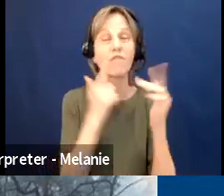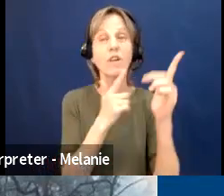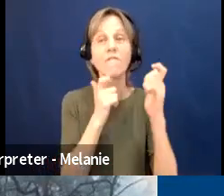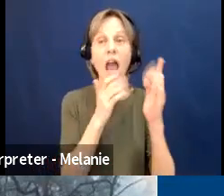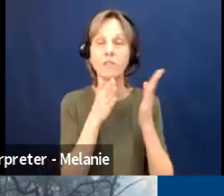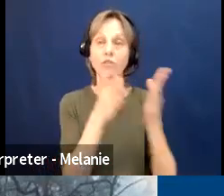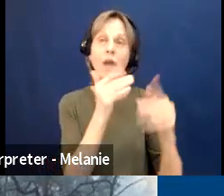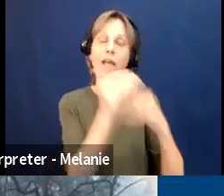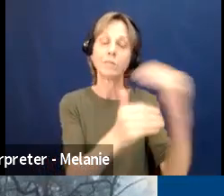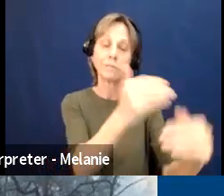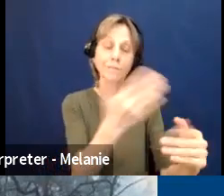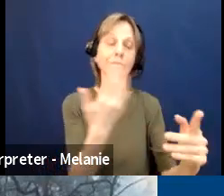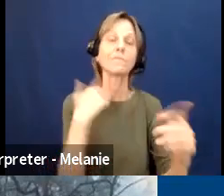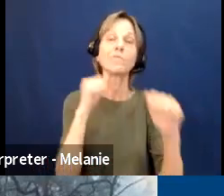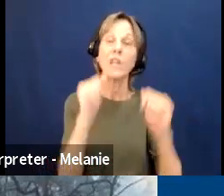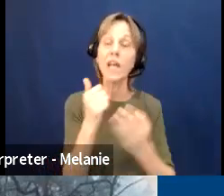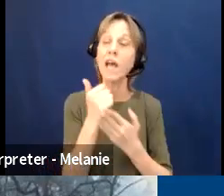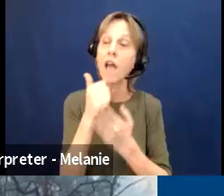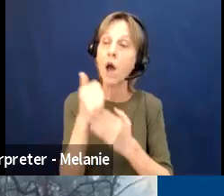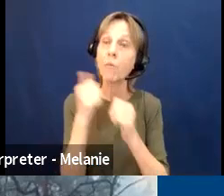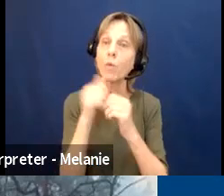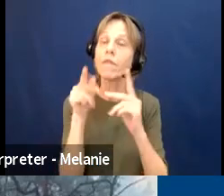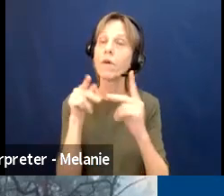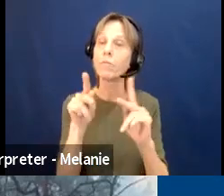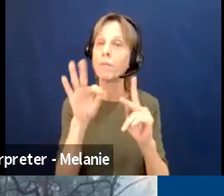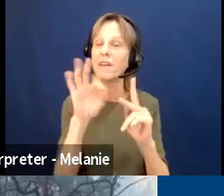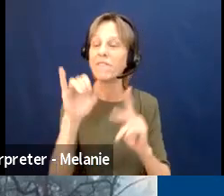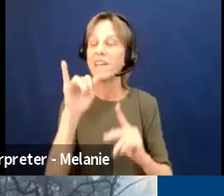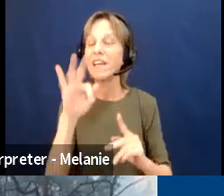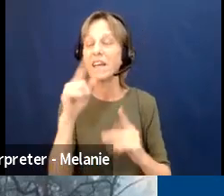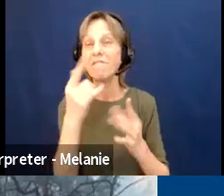with the permit fee if you're a fire survivor your local department may have that as well um